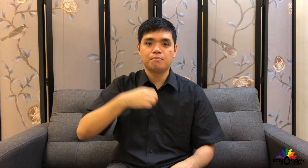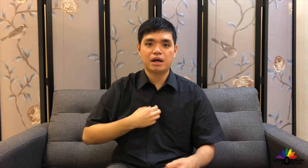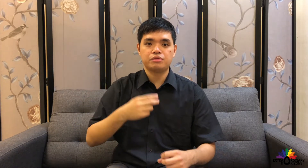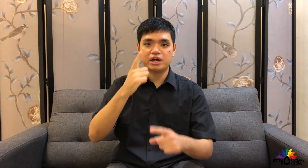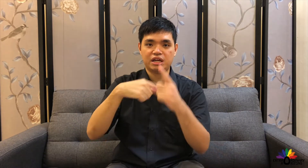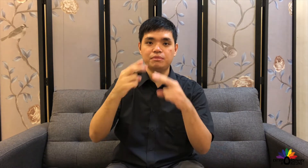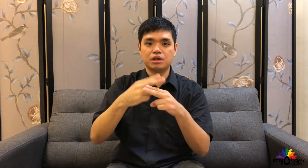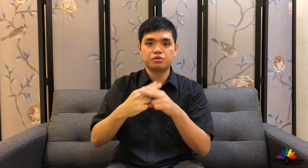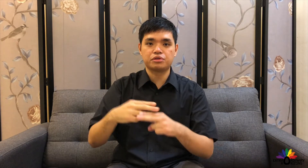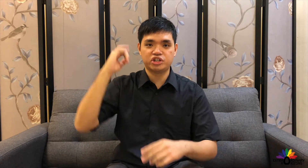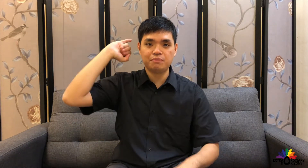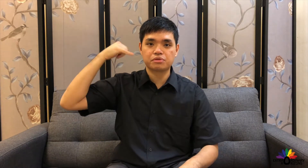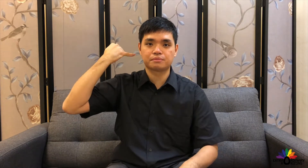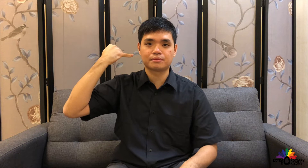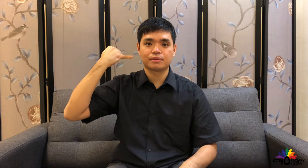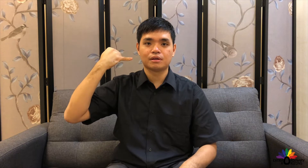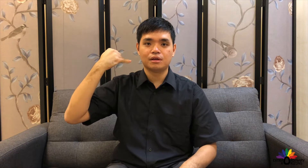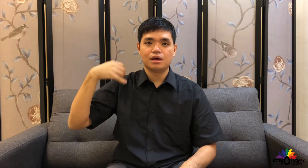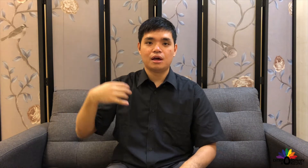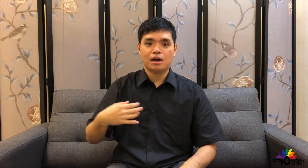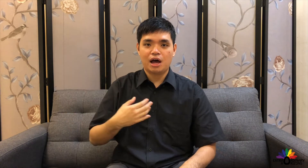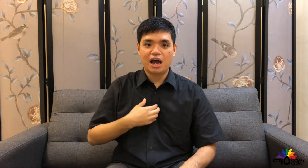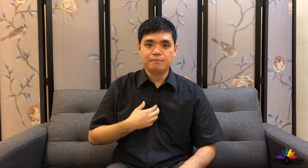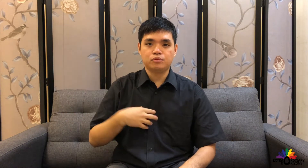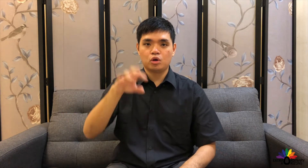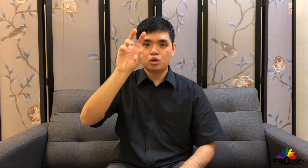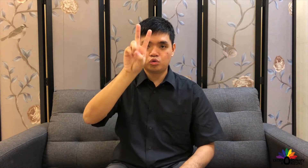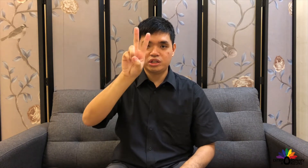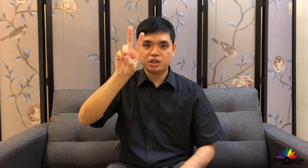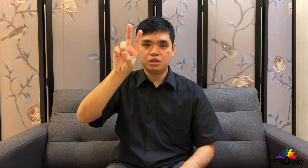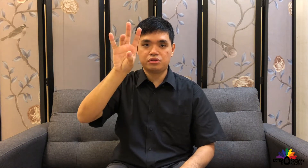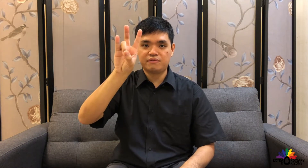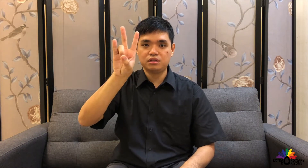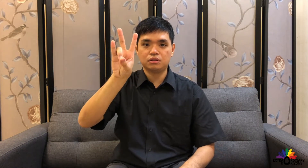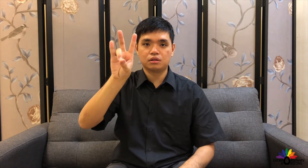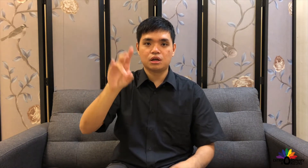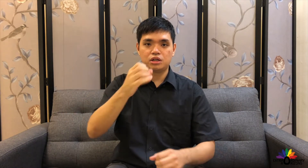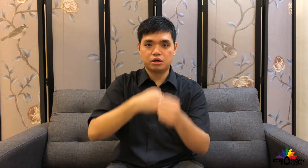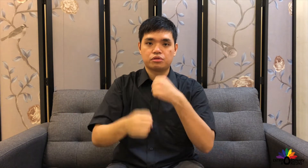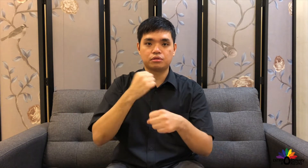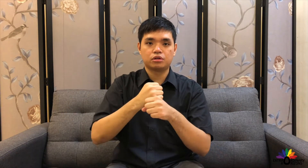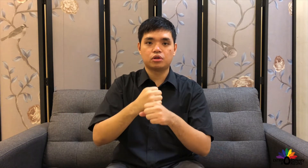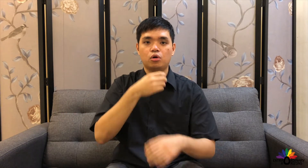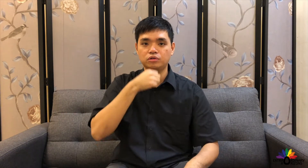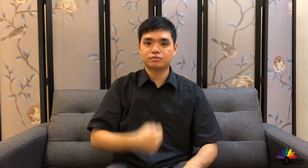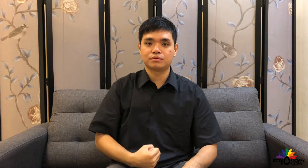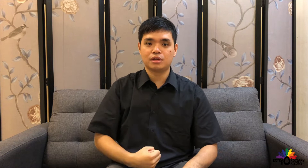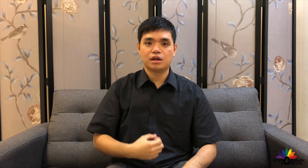My sign name is James. I'm 27 years old.